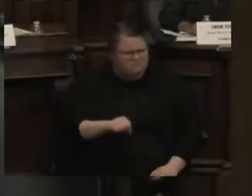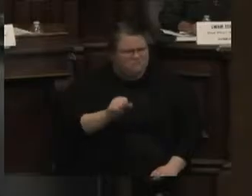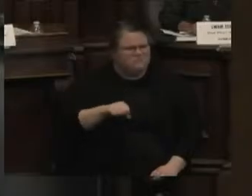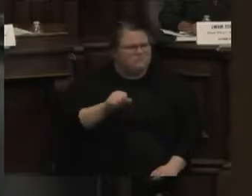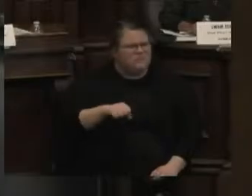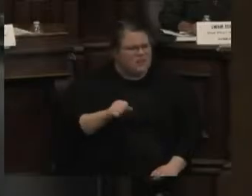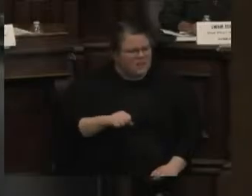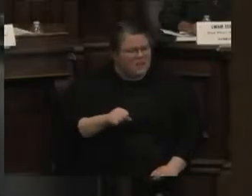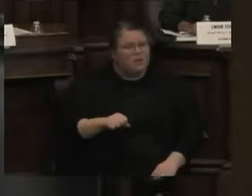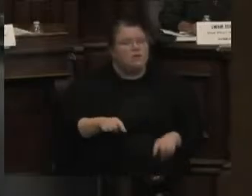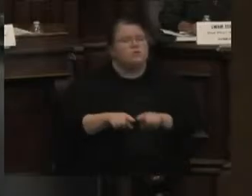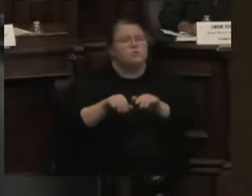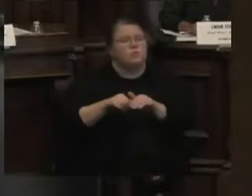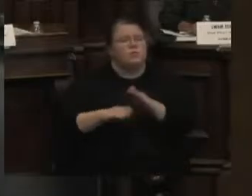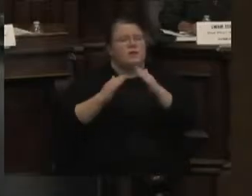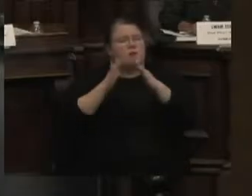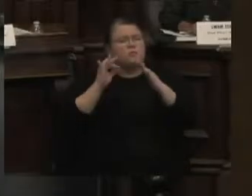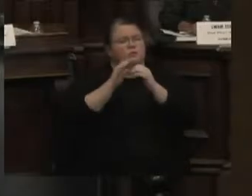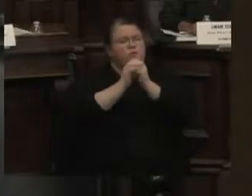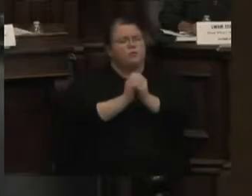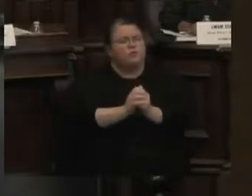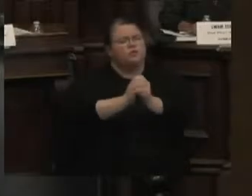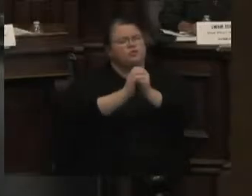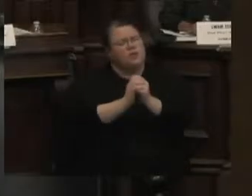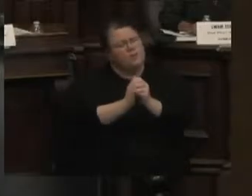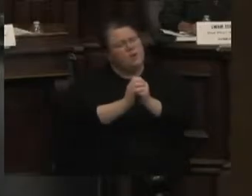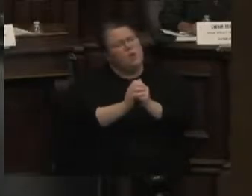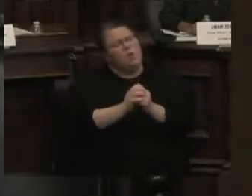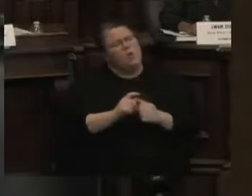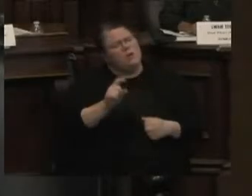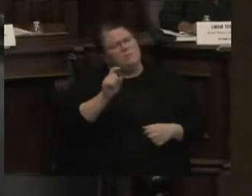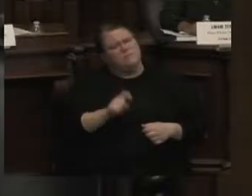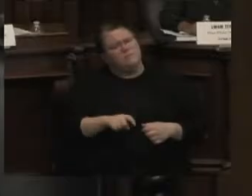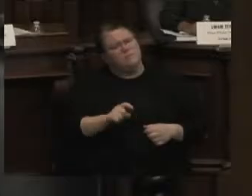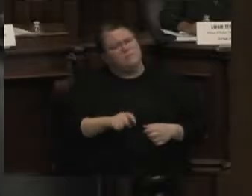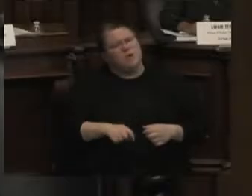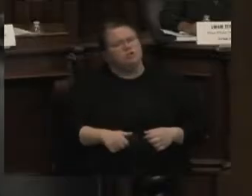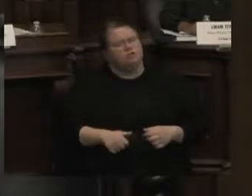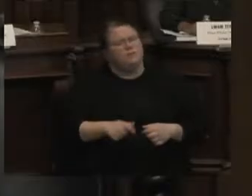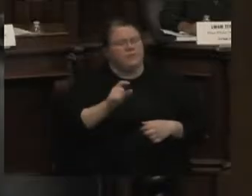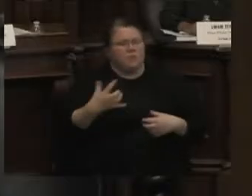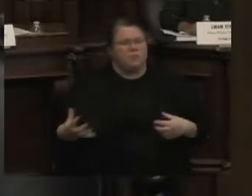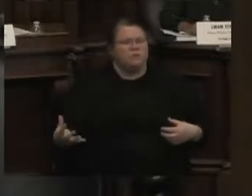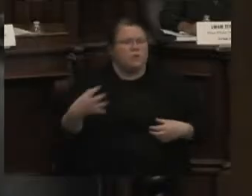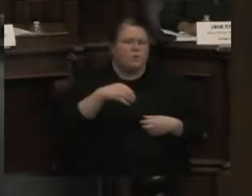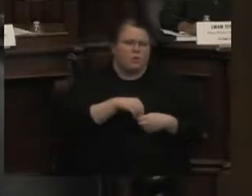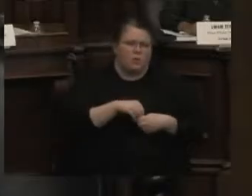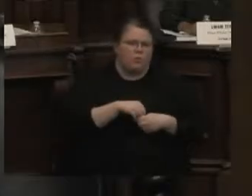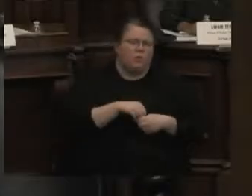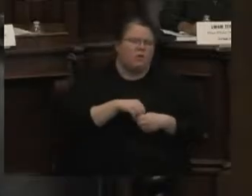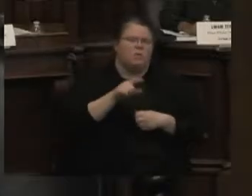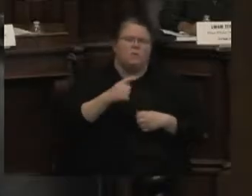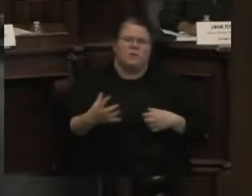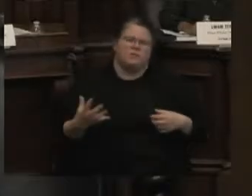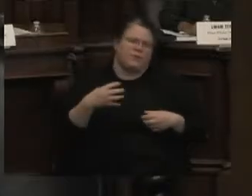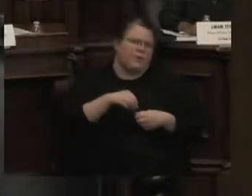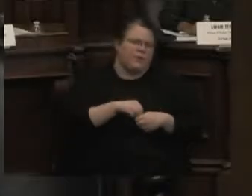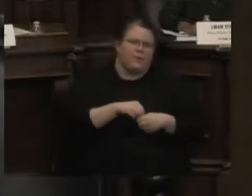out to the, the community as far as houses of worship, we